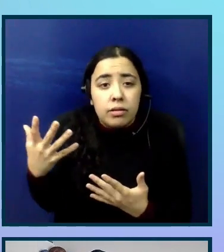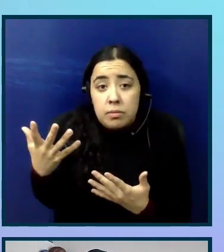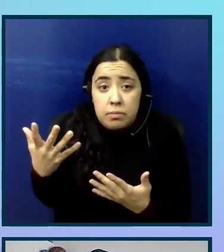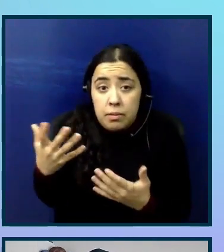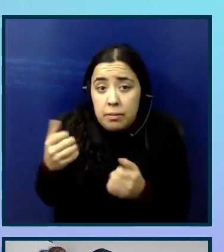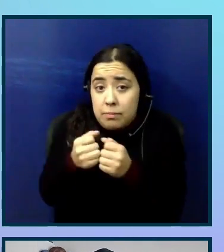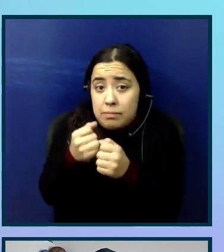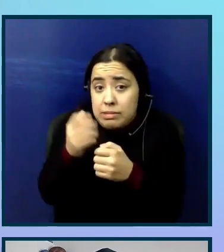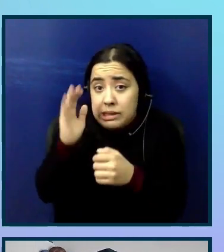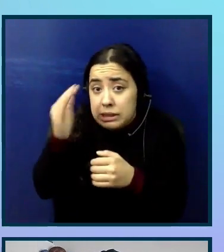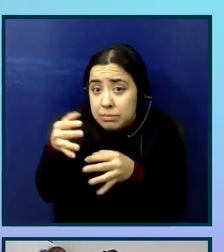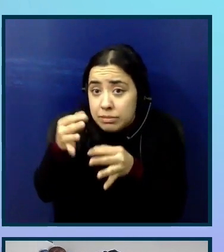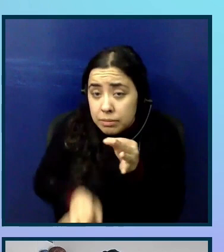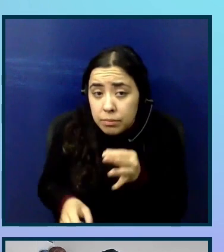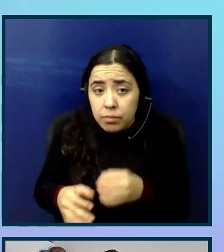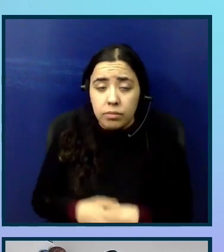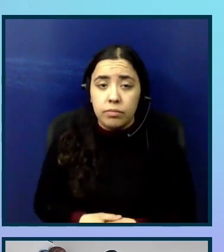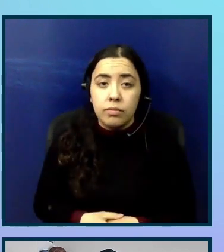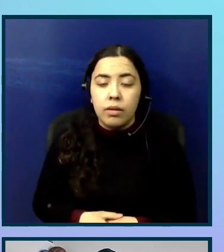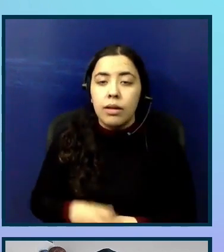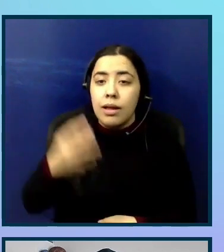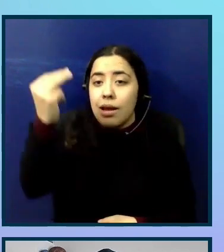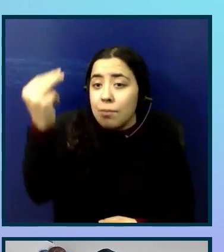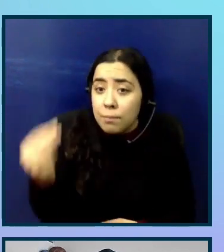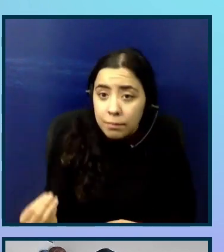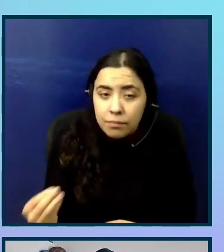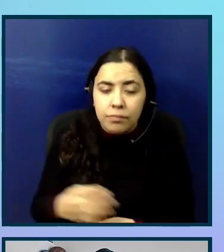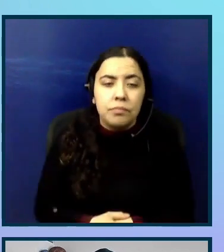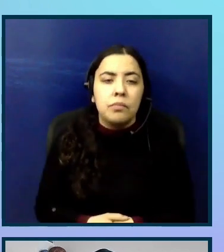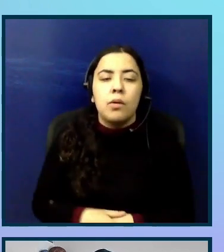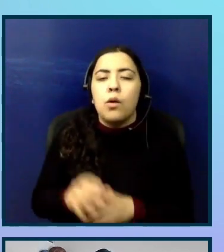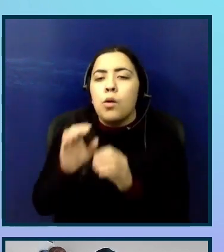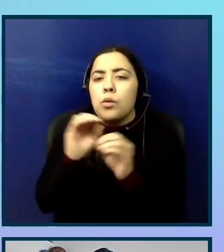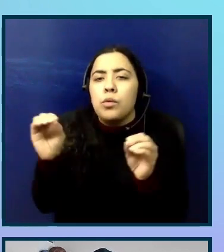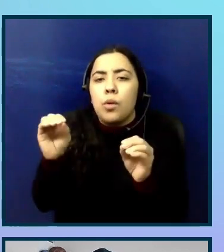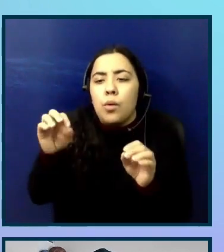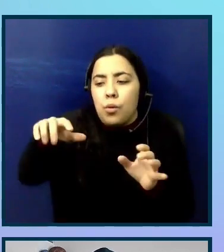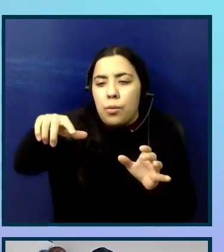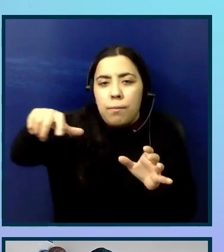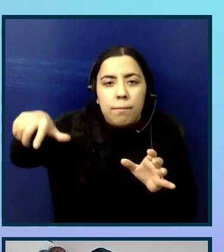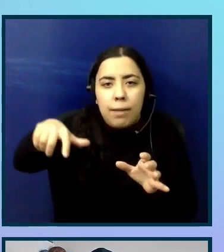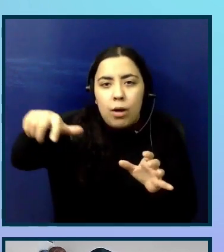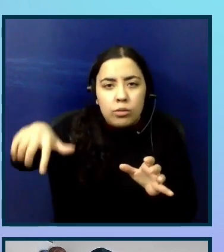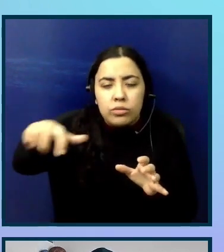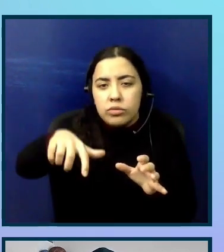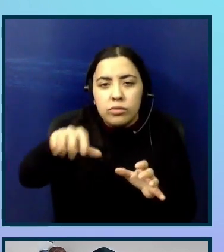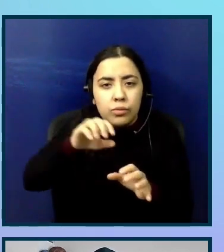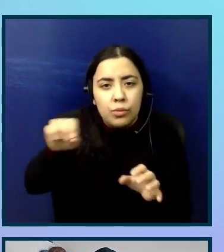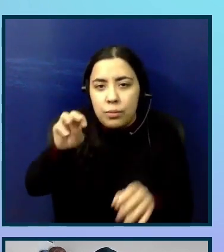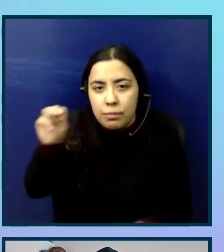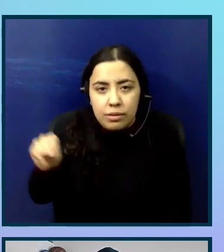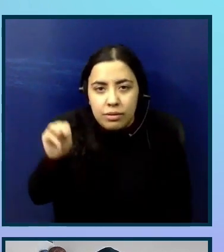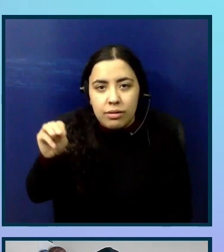For example, use no mouse Mondays. I have no mouse at all. Everything I do I have to do use a keyboard, right?